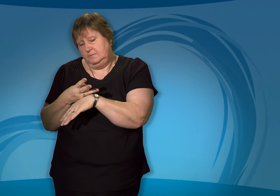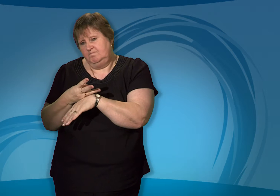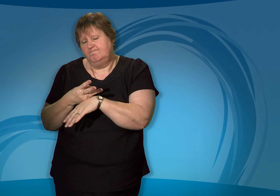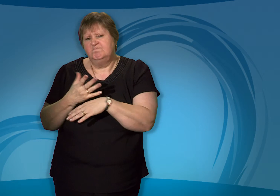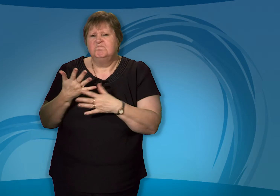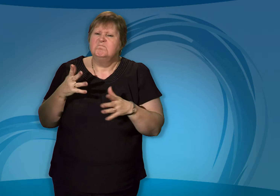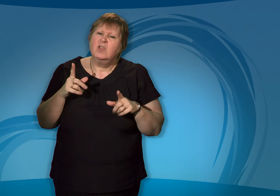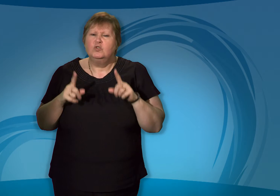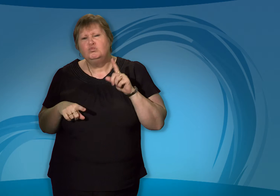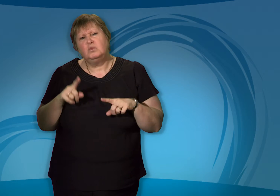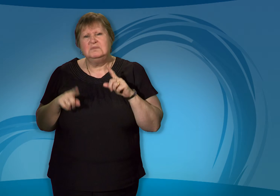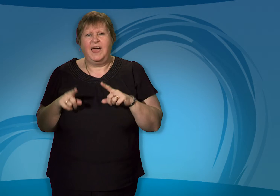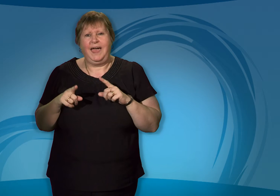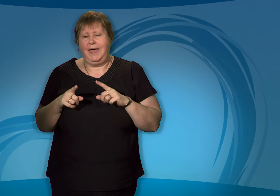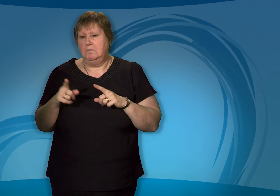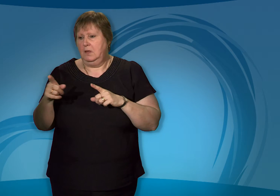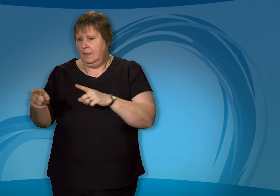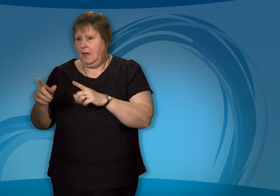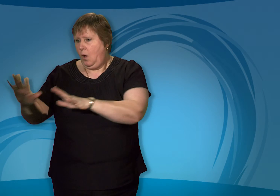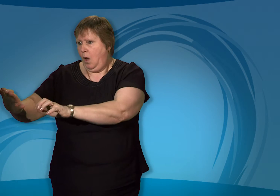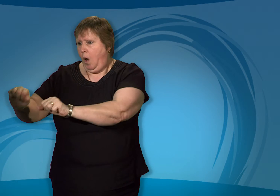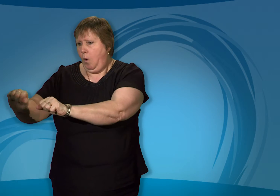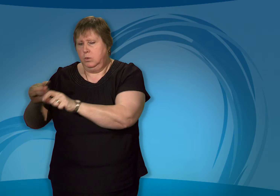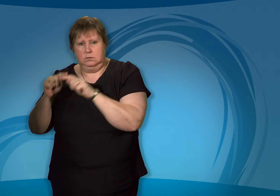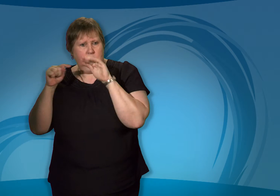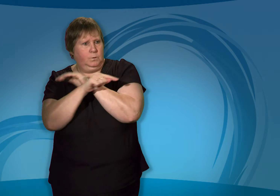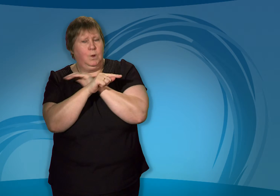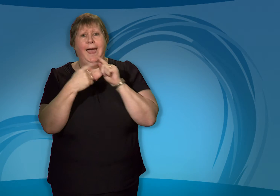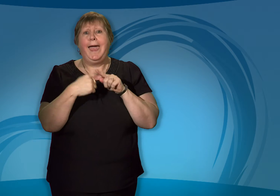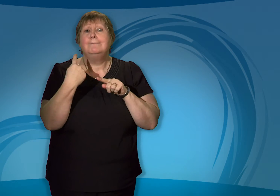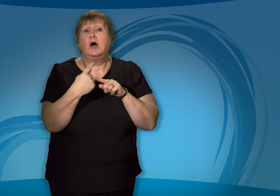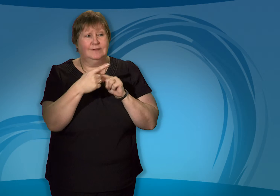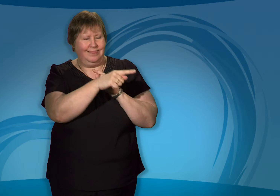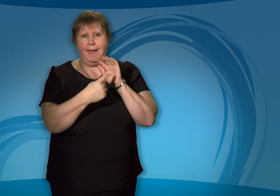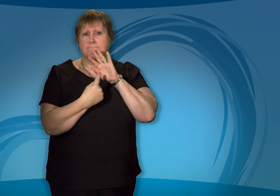Sometimes we may have to attend emergencies who must take priority.